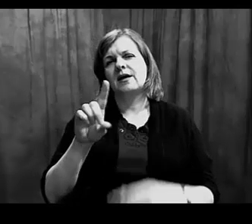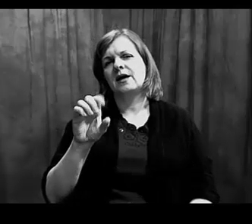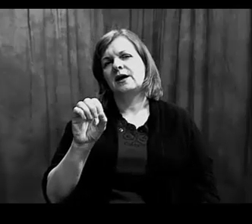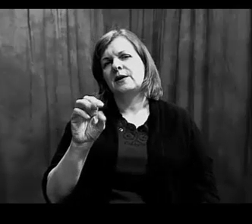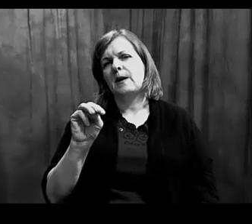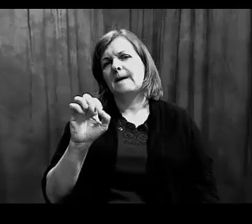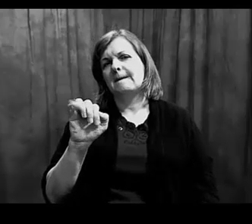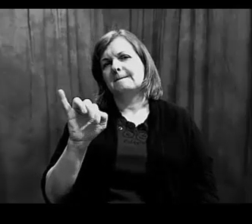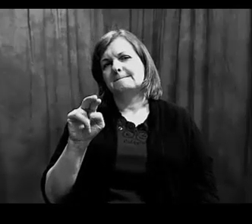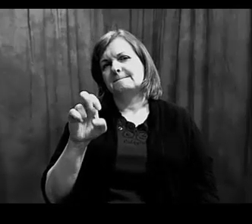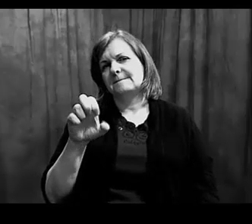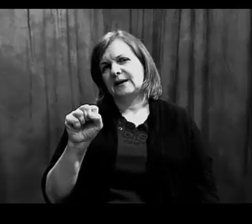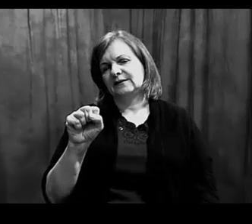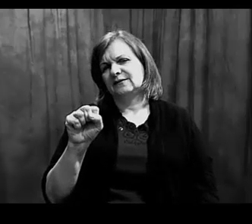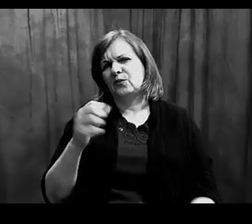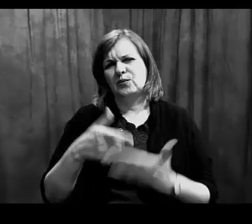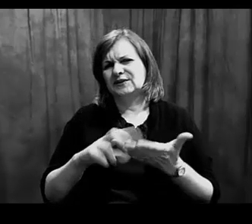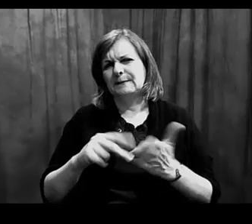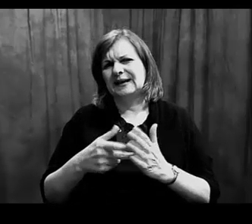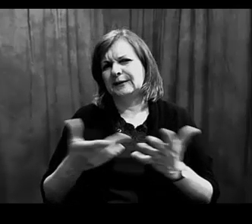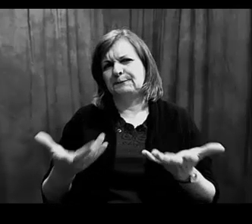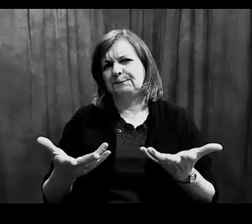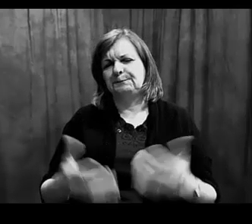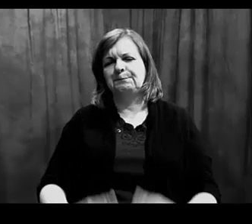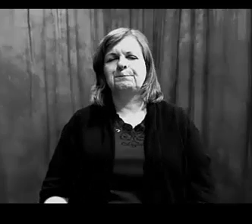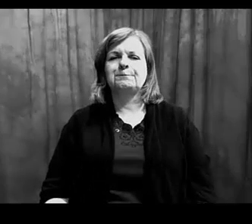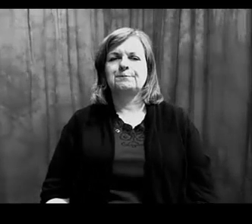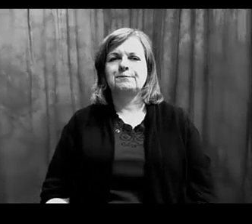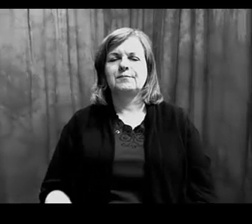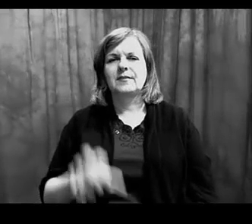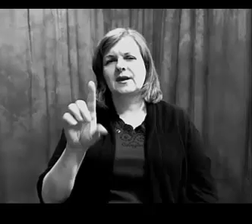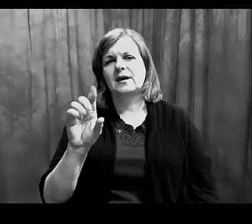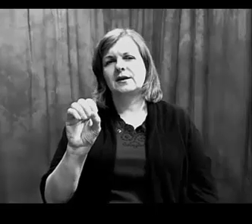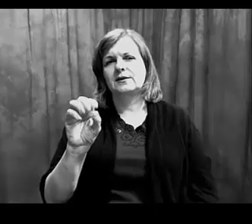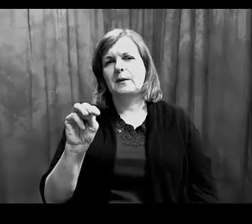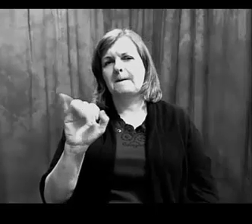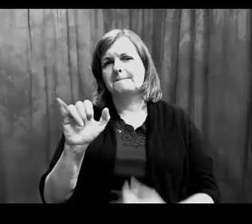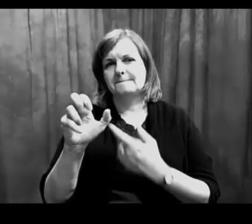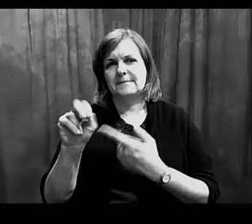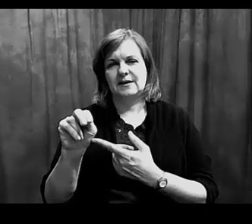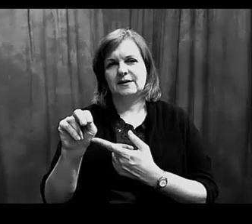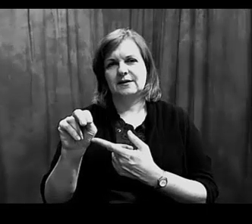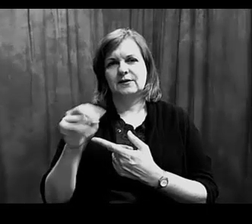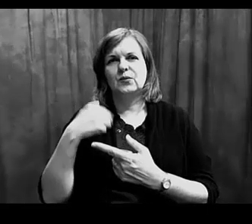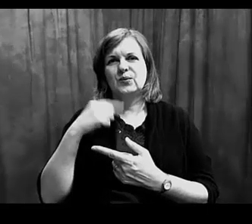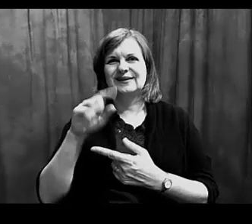we look at domains of life what I wanna think about is what we actually mean by domain